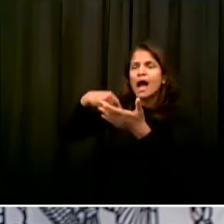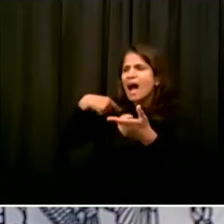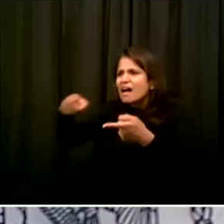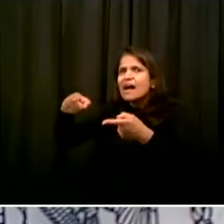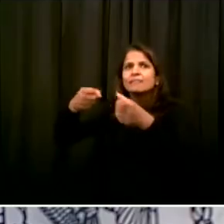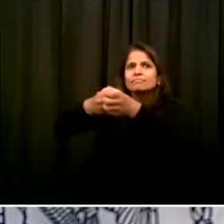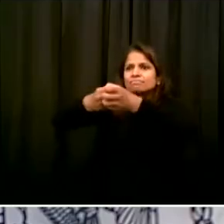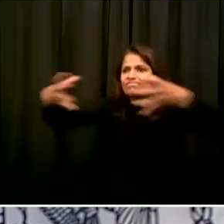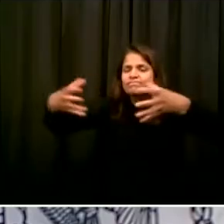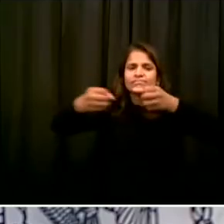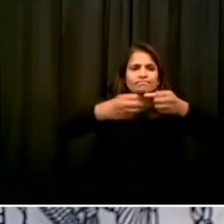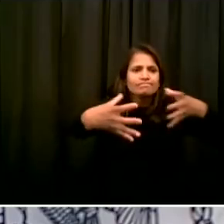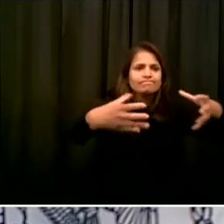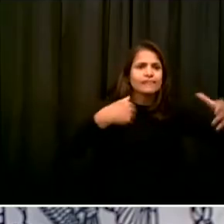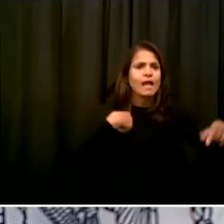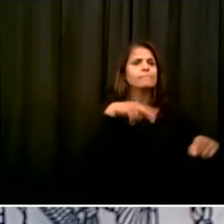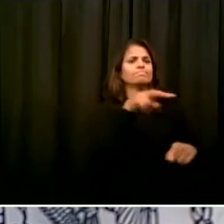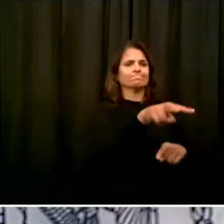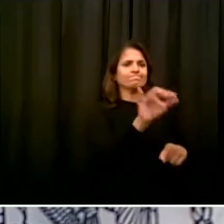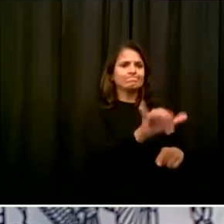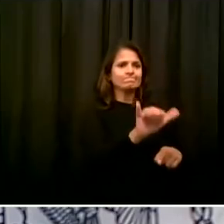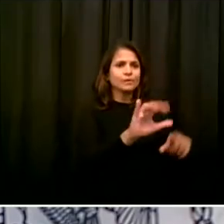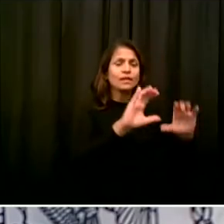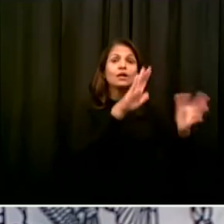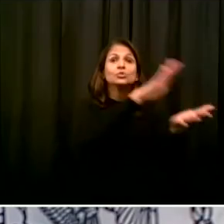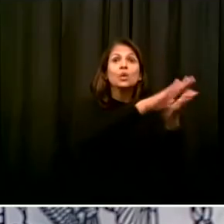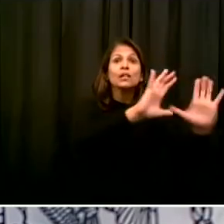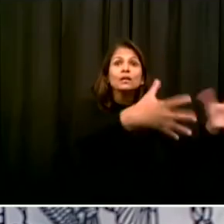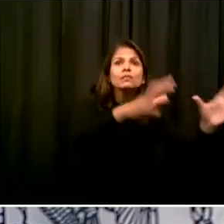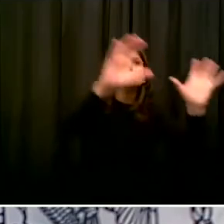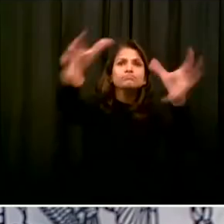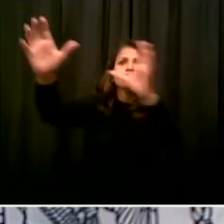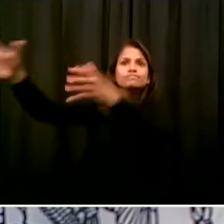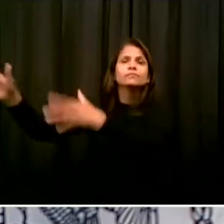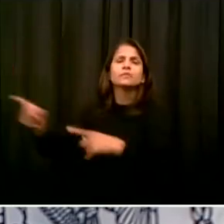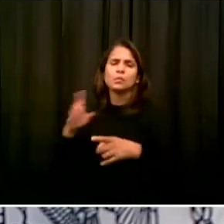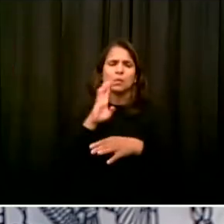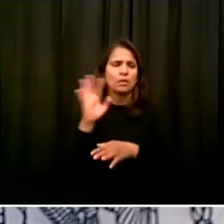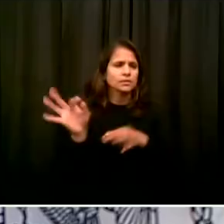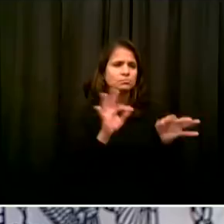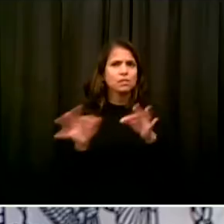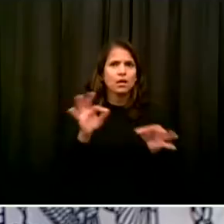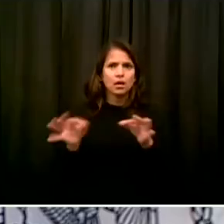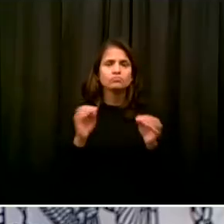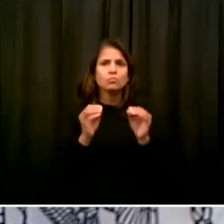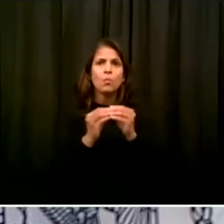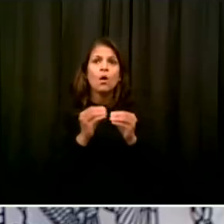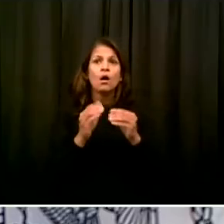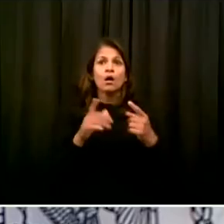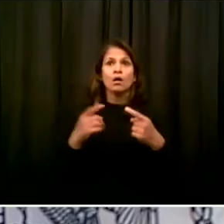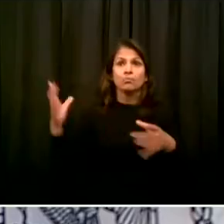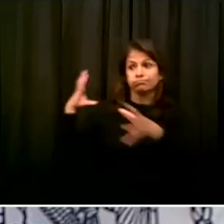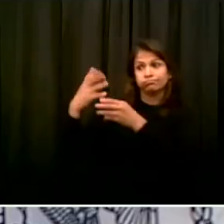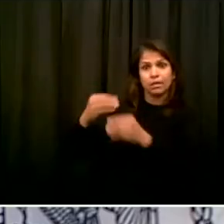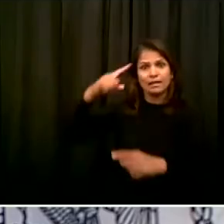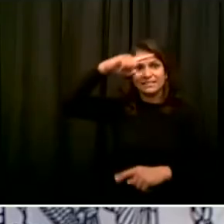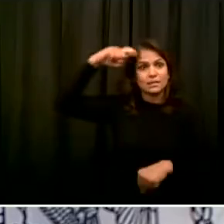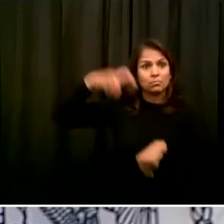KEEP ADDING MORE. THERE HAS BEEN WORK DONE THIS SUMEMR . I THINK